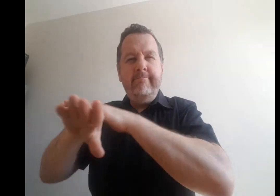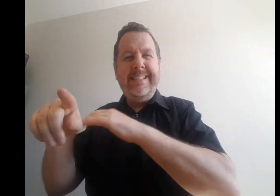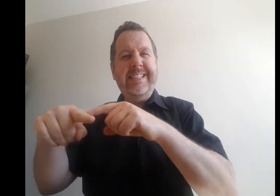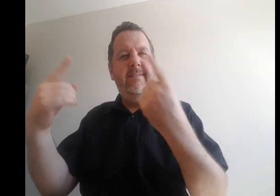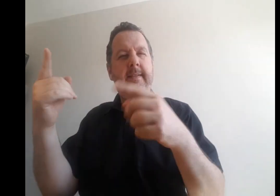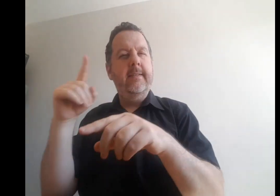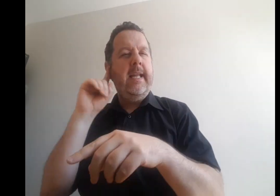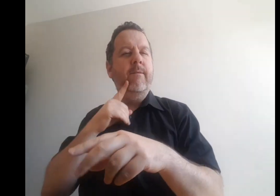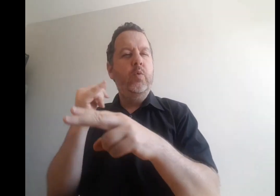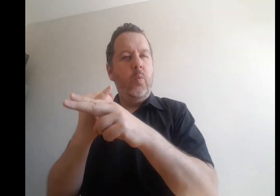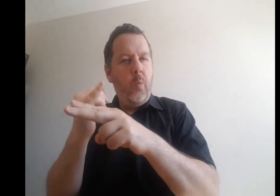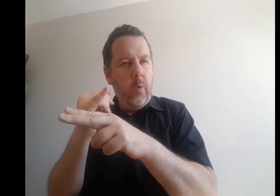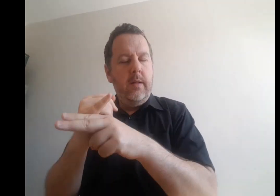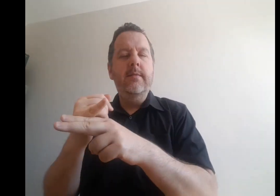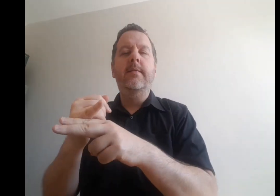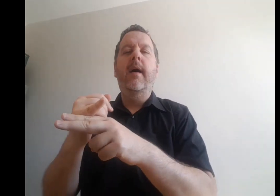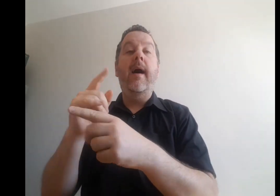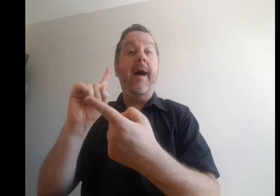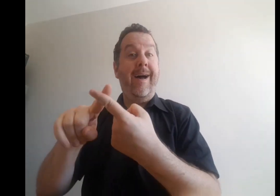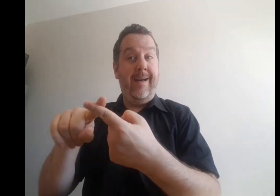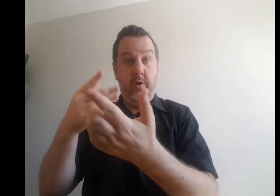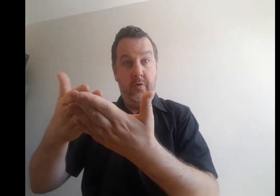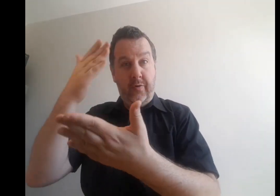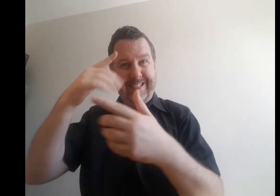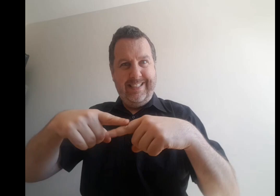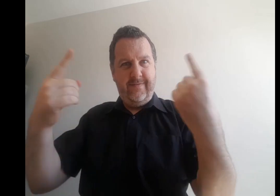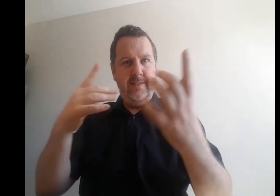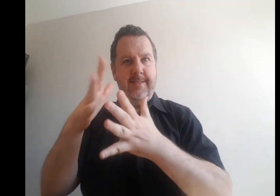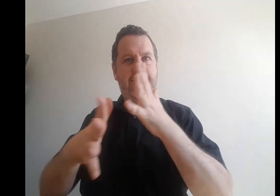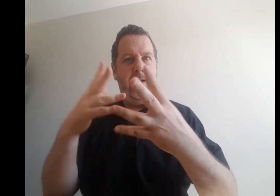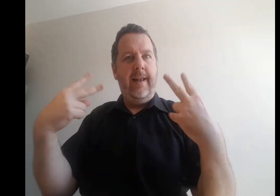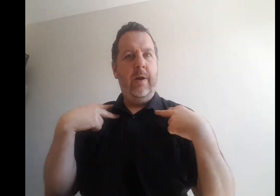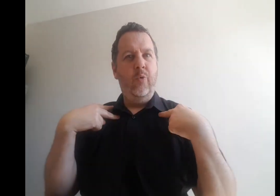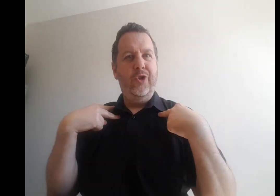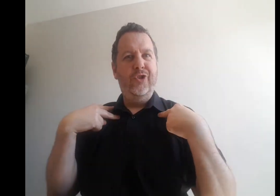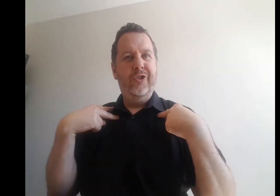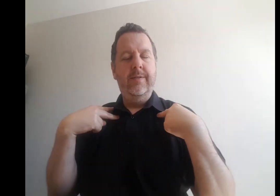they also would have learned a different signed language - one that was very similar